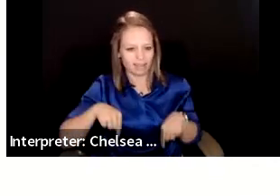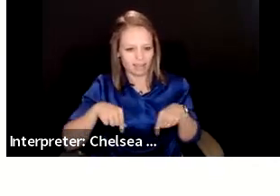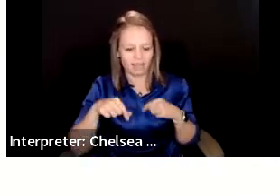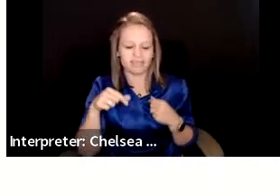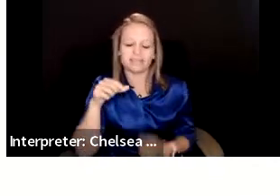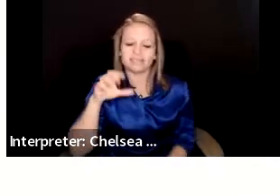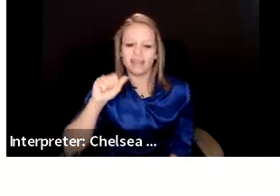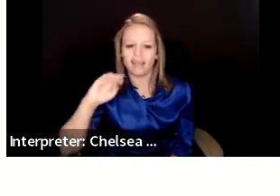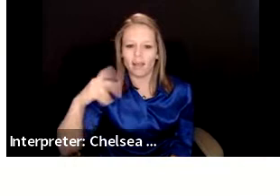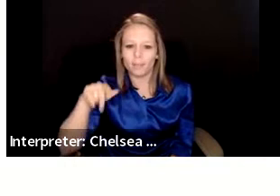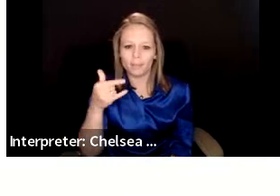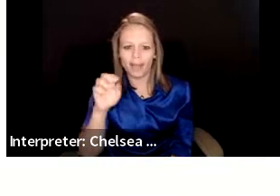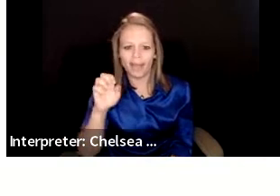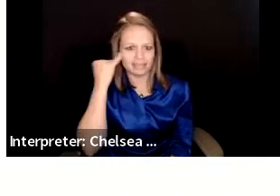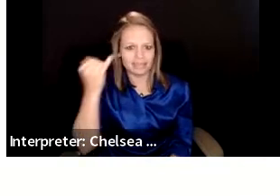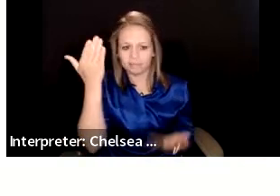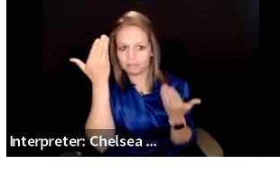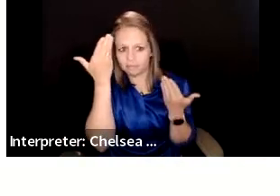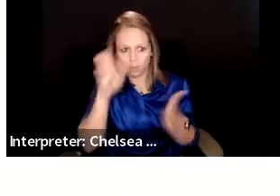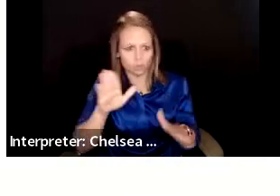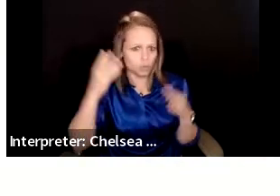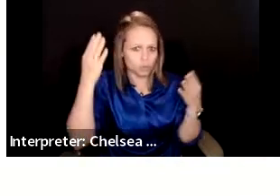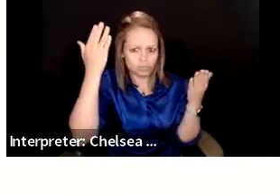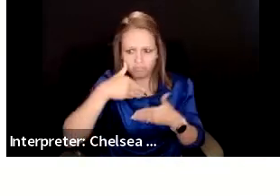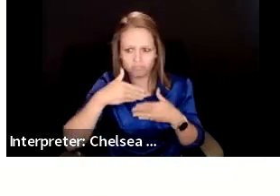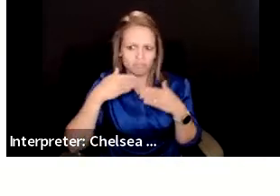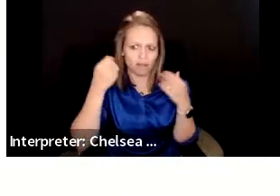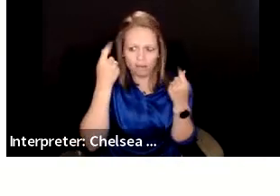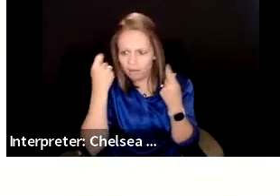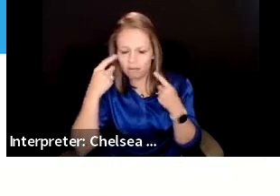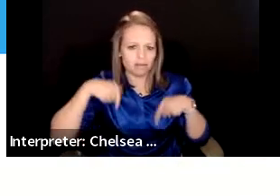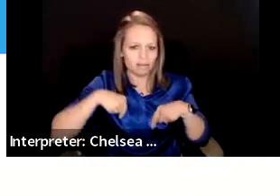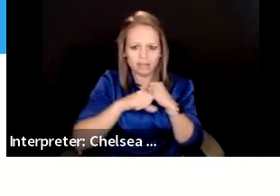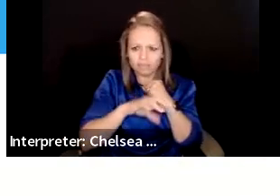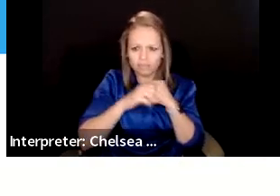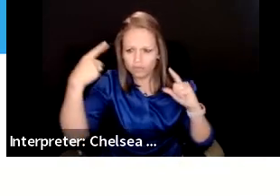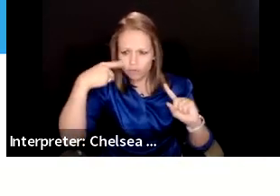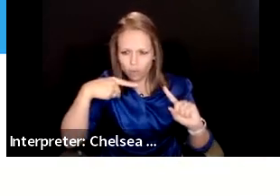I'm going to give a brief campaign overview for those of you who aren't familiar with our campaign. UNSHAME Kentucky is a month-long reduction